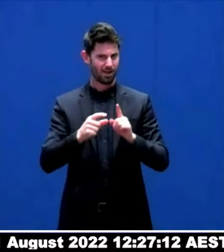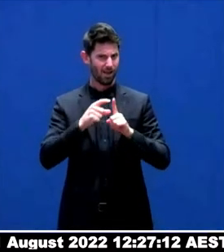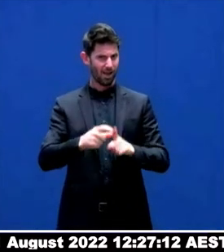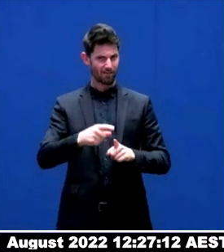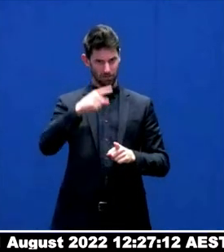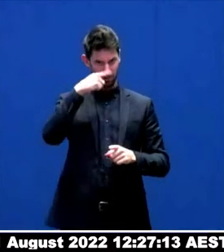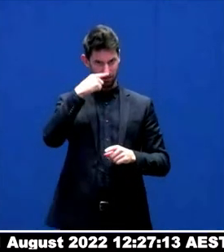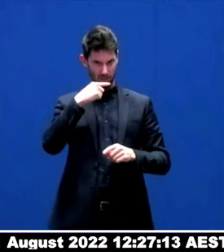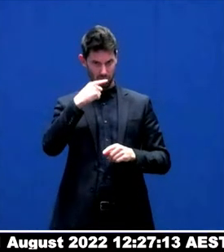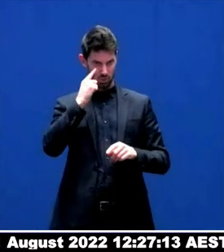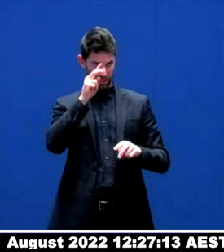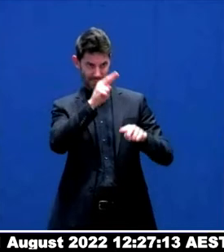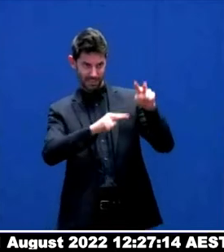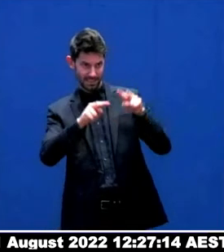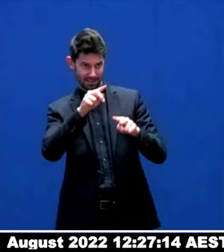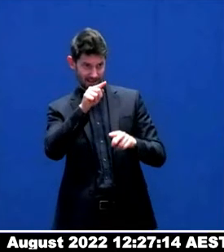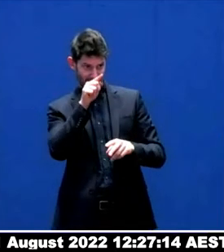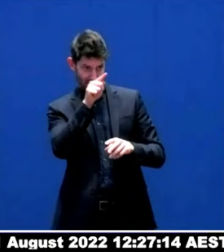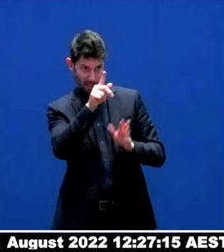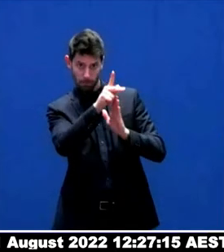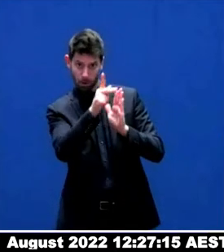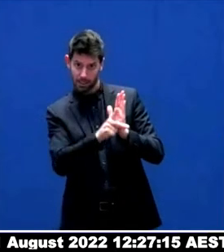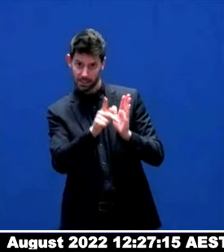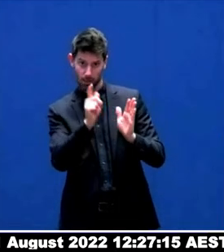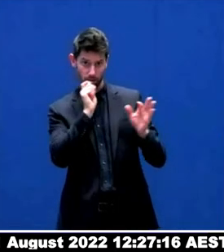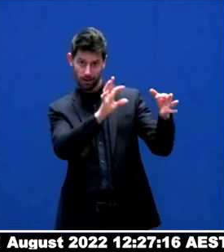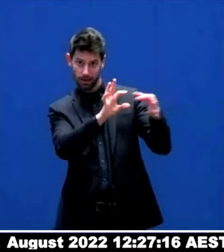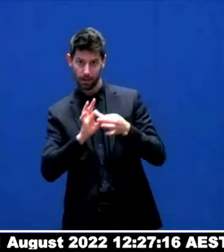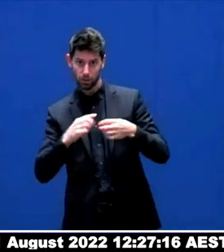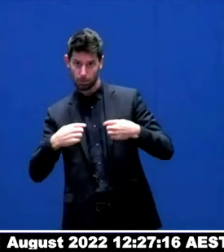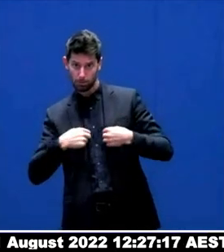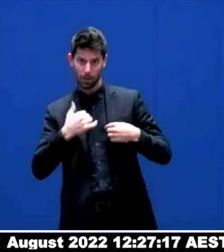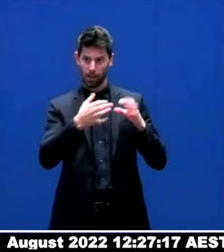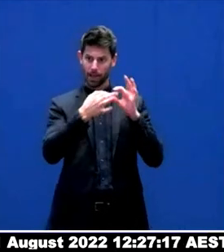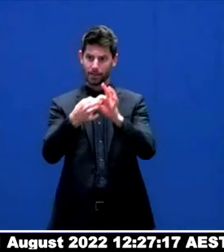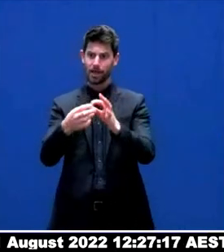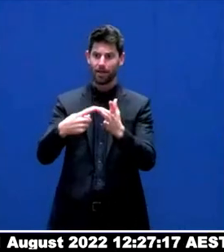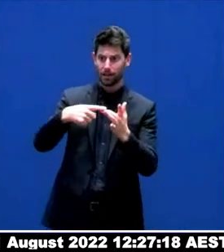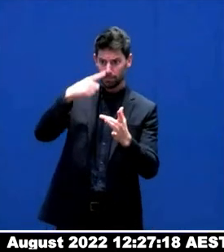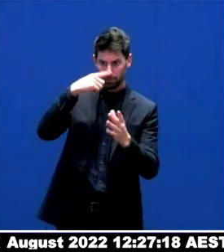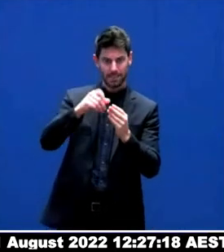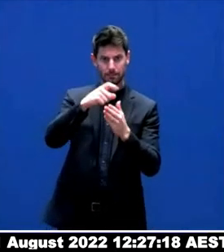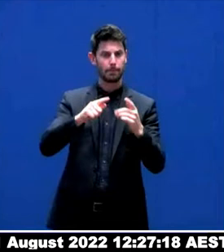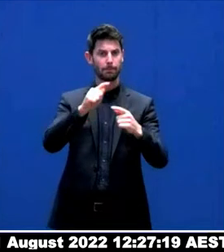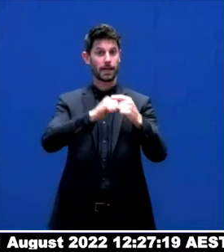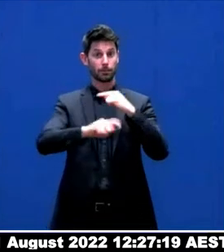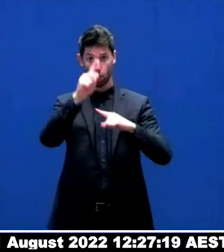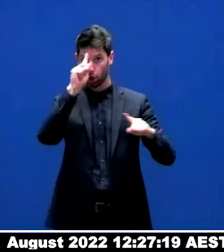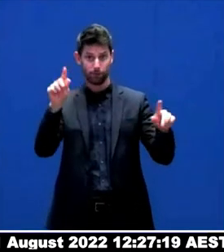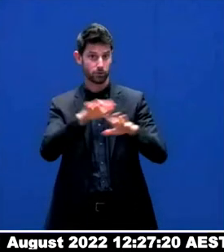Policy is actually going to apply with people with disability. It can have shades of meaning, can't they?